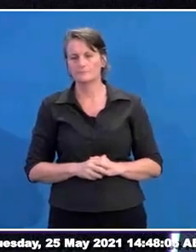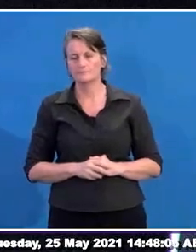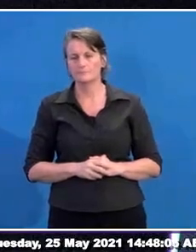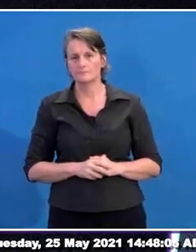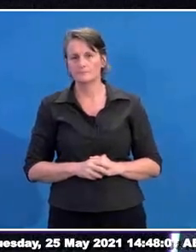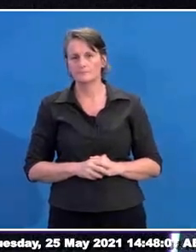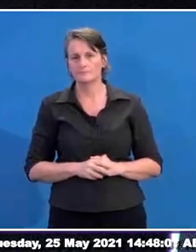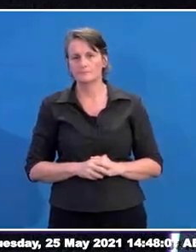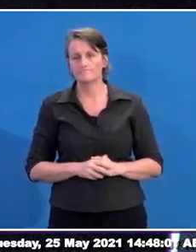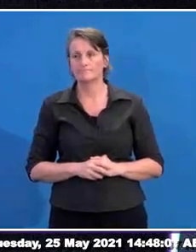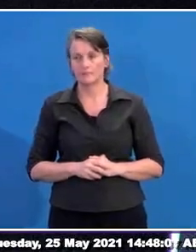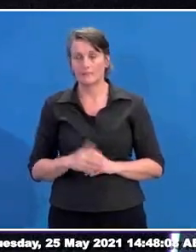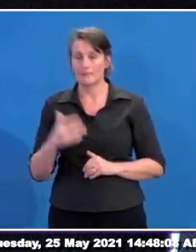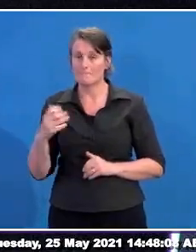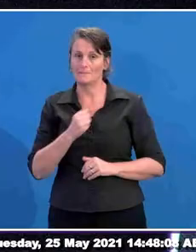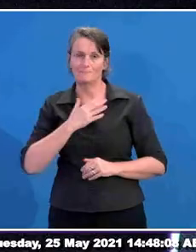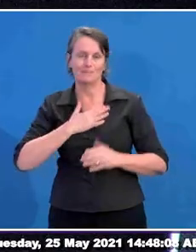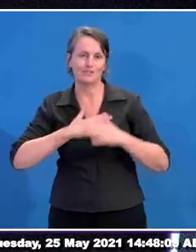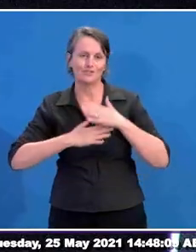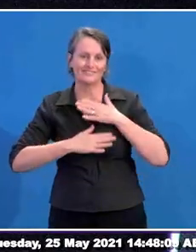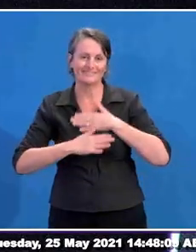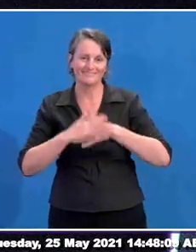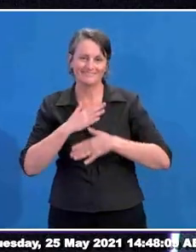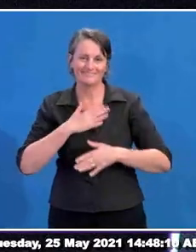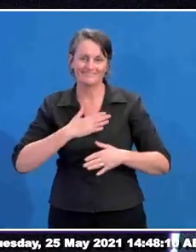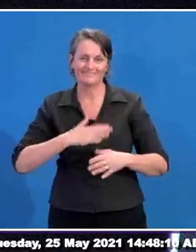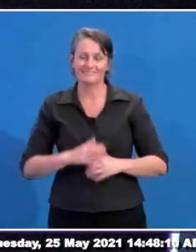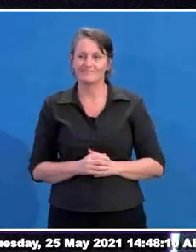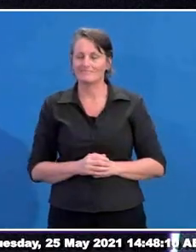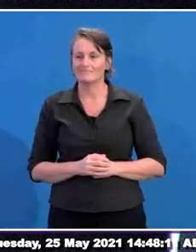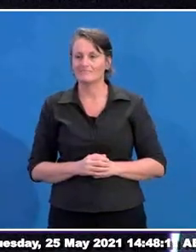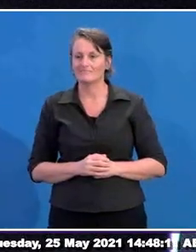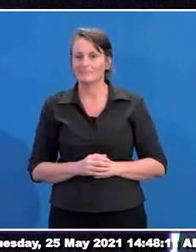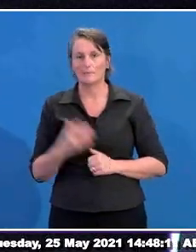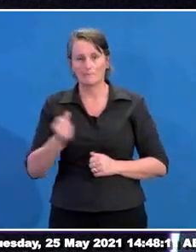With patience, I think, and with respect.